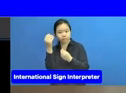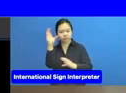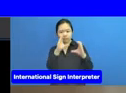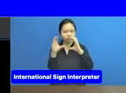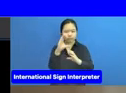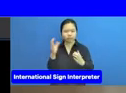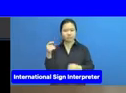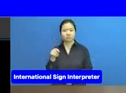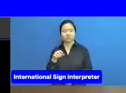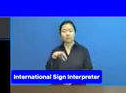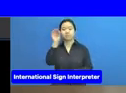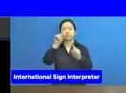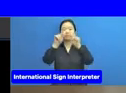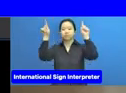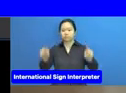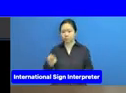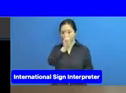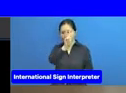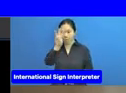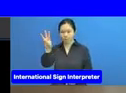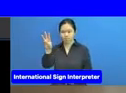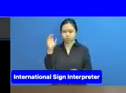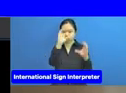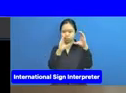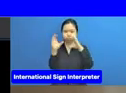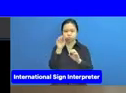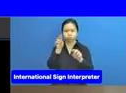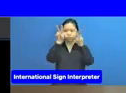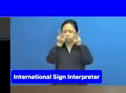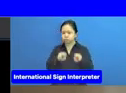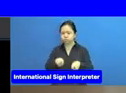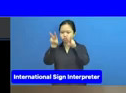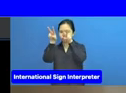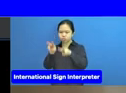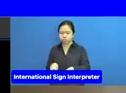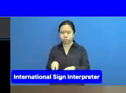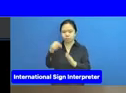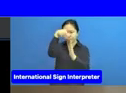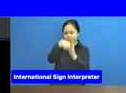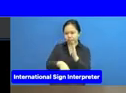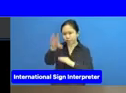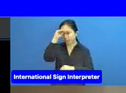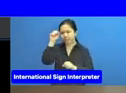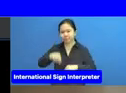important updates as we roll out the entire Perform Europe project.